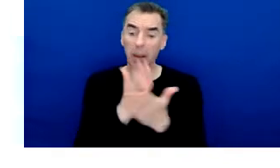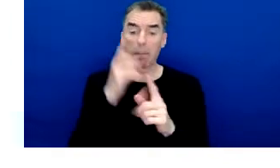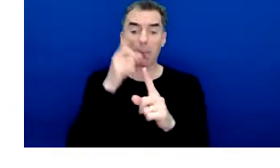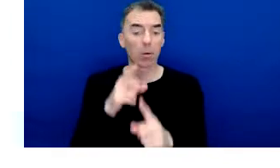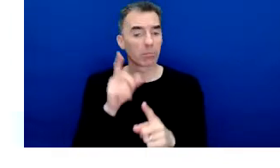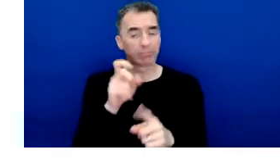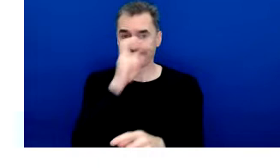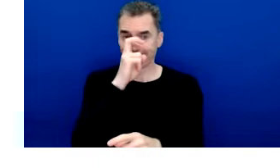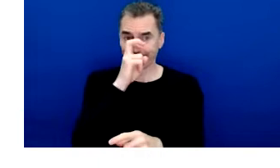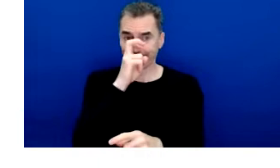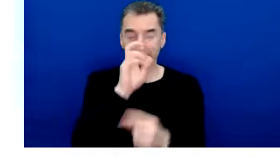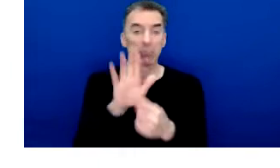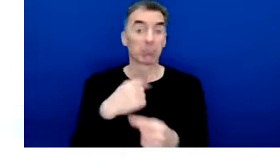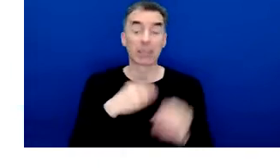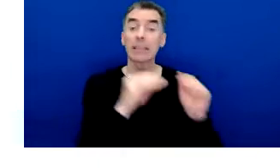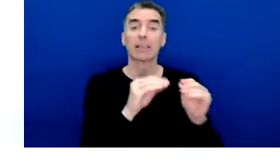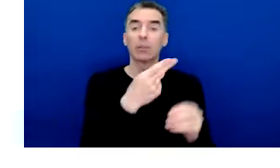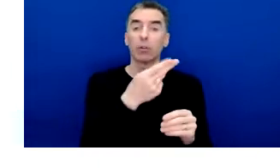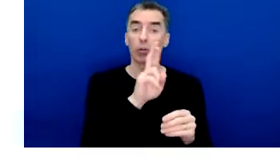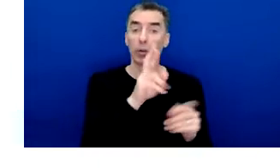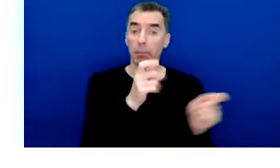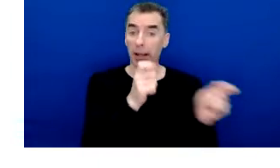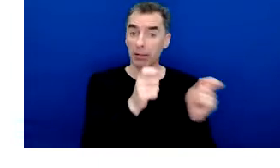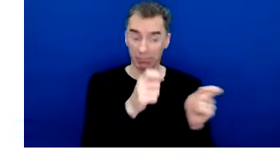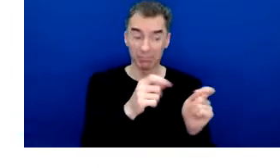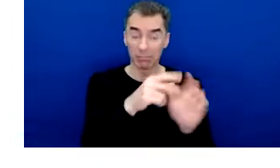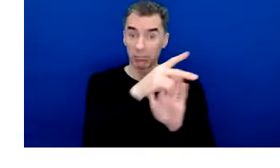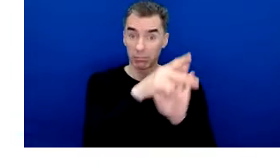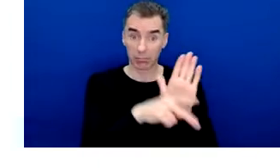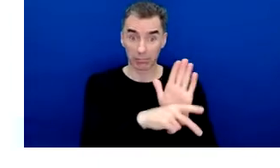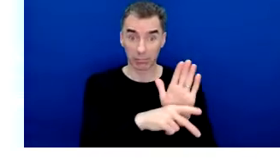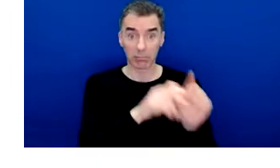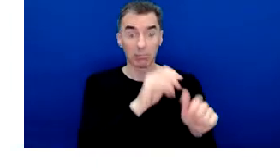I teach human resource management and policies are in place to protect you,